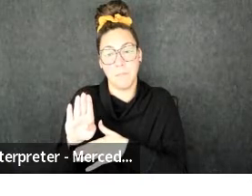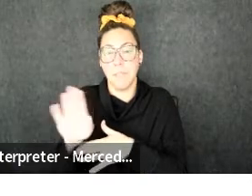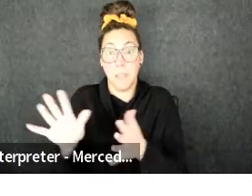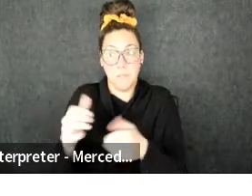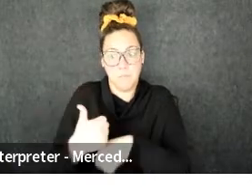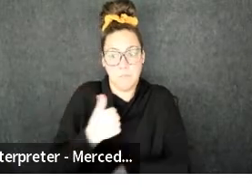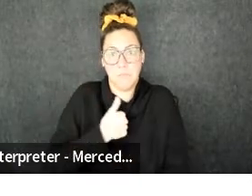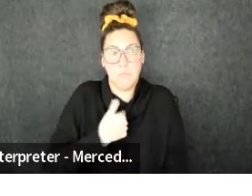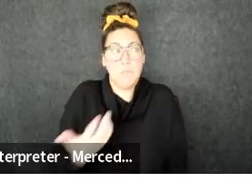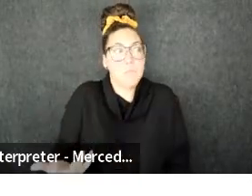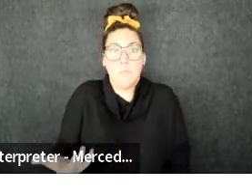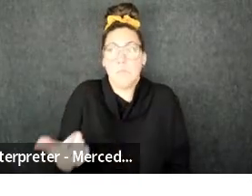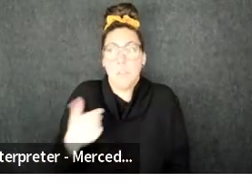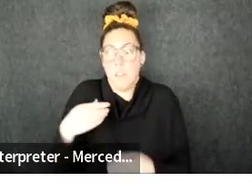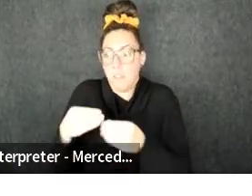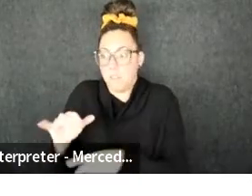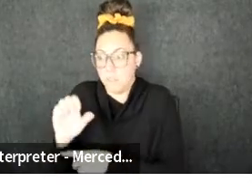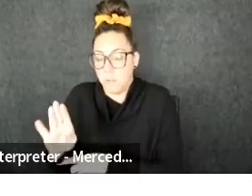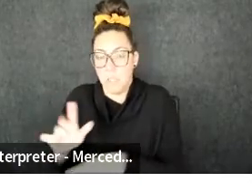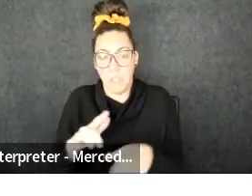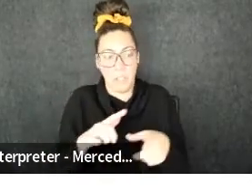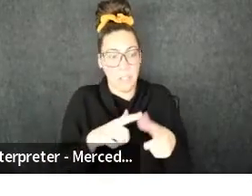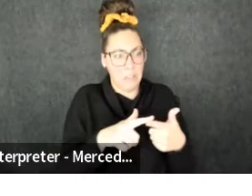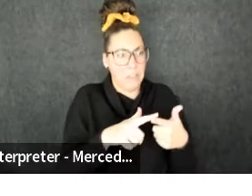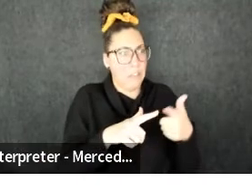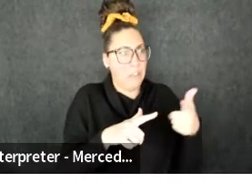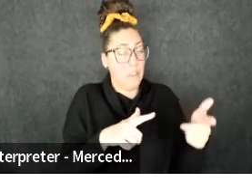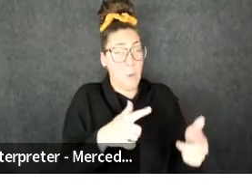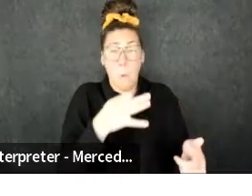And then have I have I have almost a fatal accident. 41.